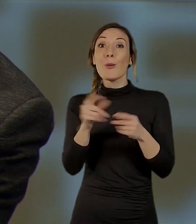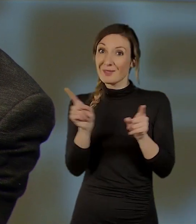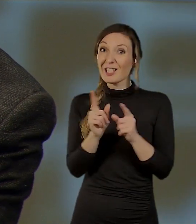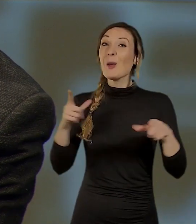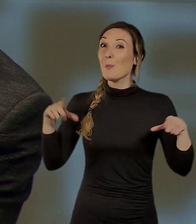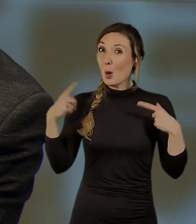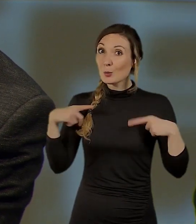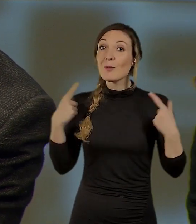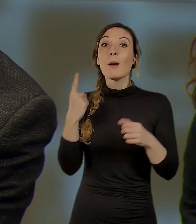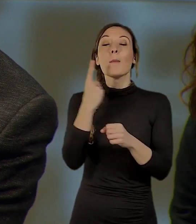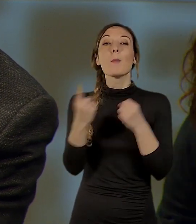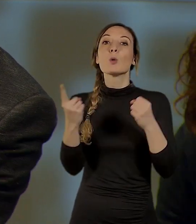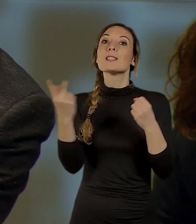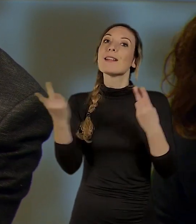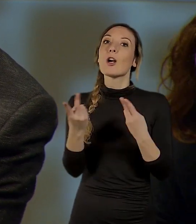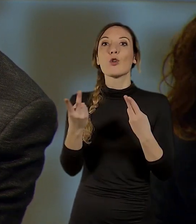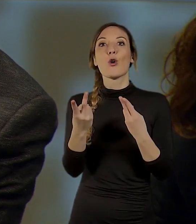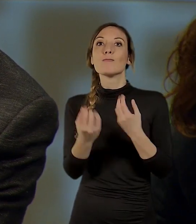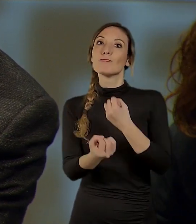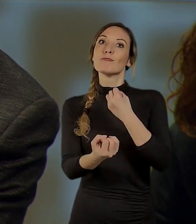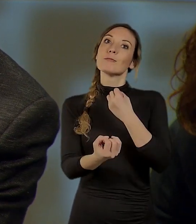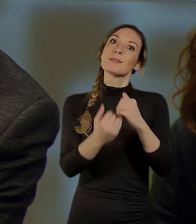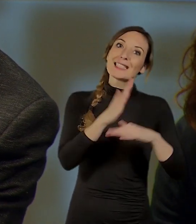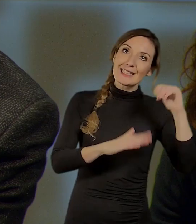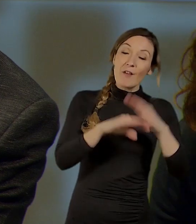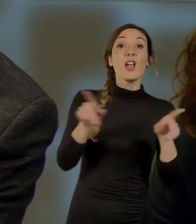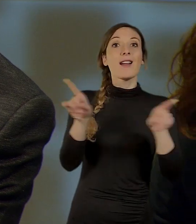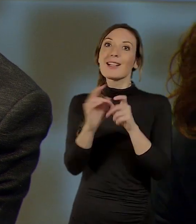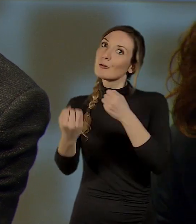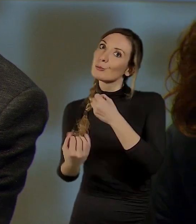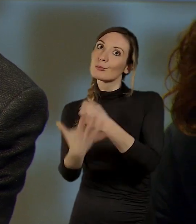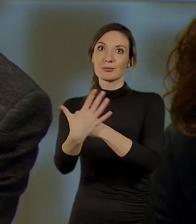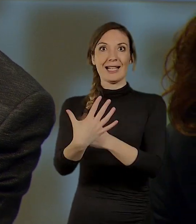We talked about the next stages, about the fact that the current residents of the location already